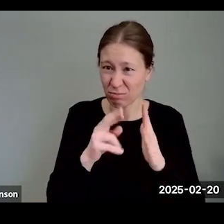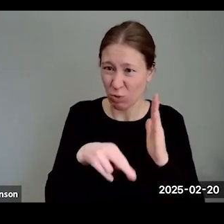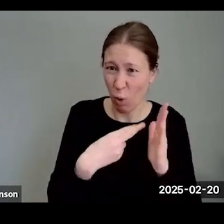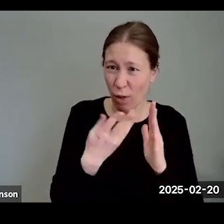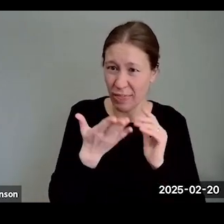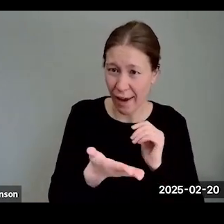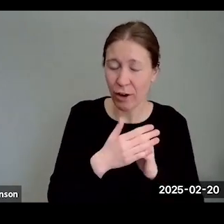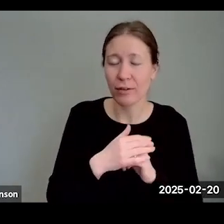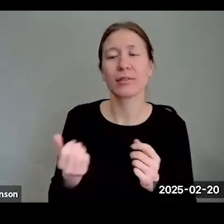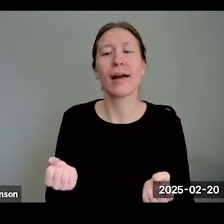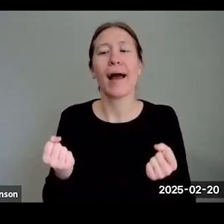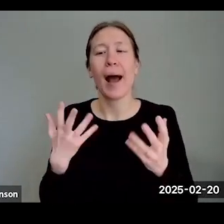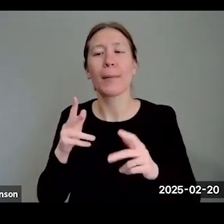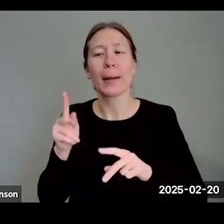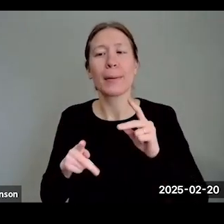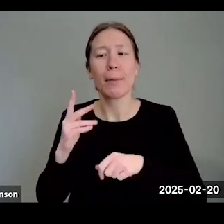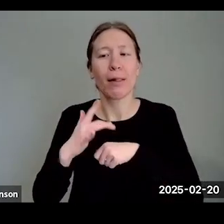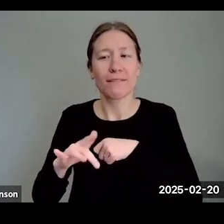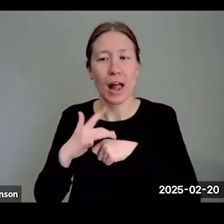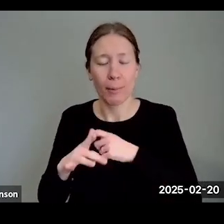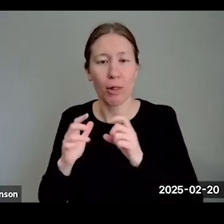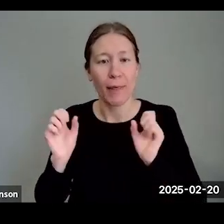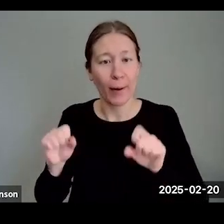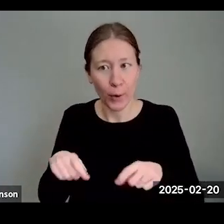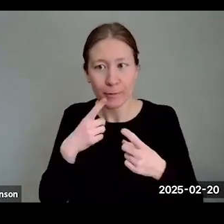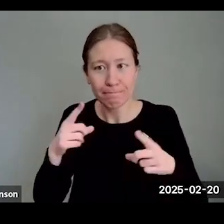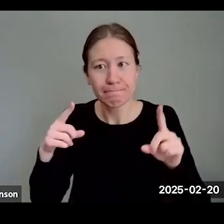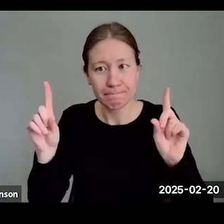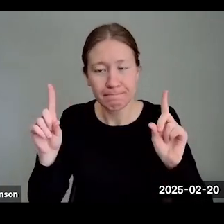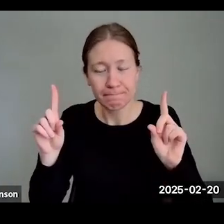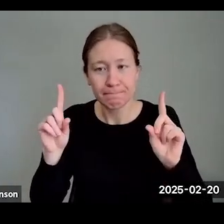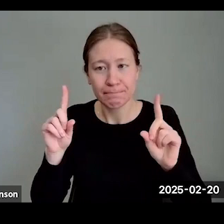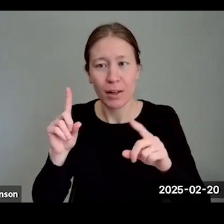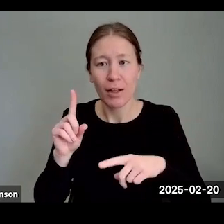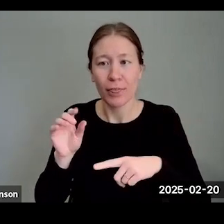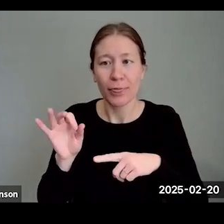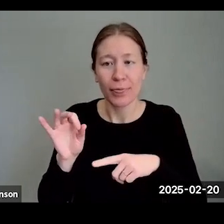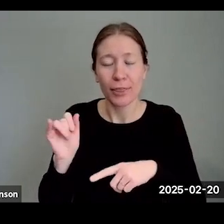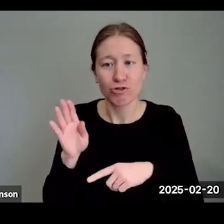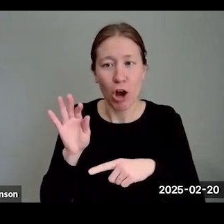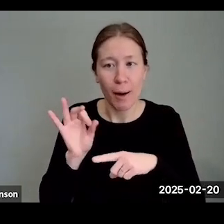to perform the same job duties, you can ask yourselves, do we have other employees who are available,